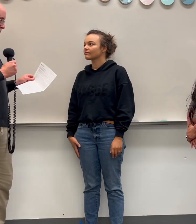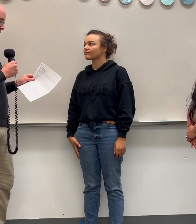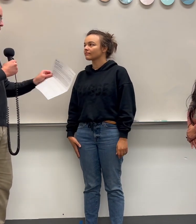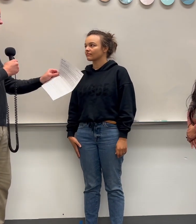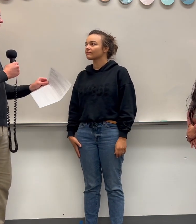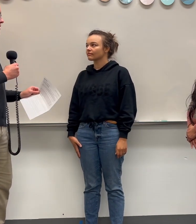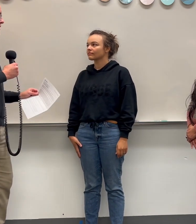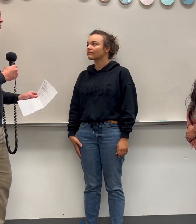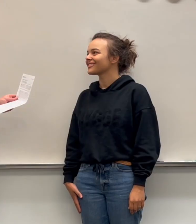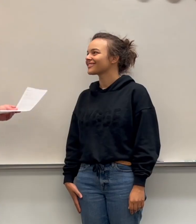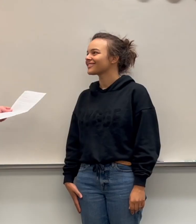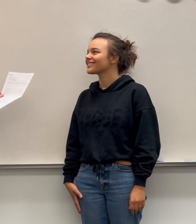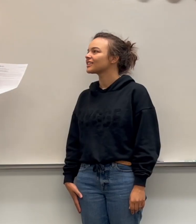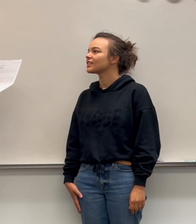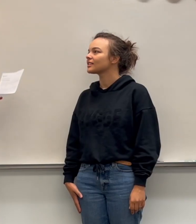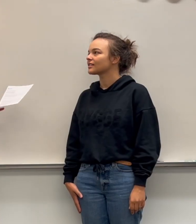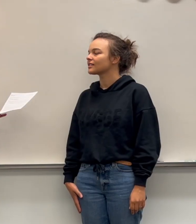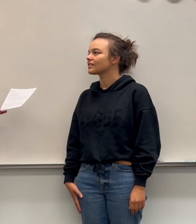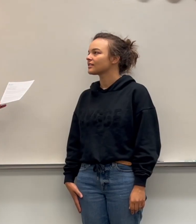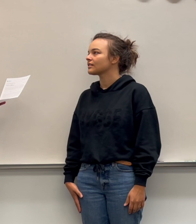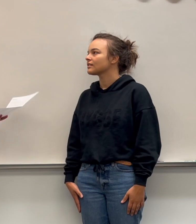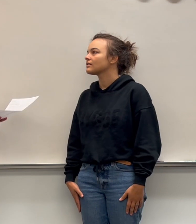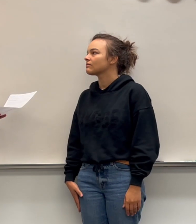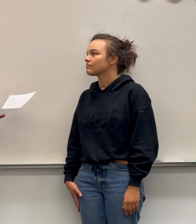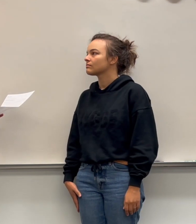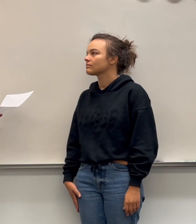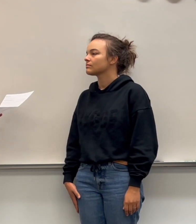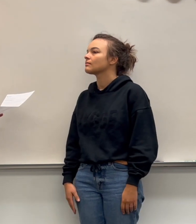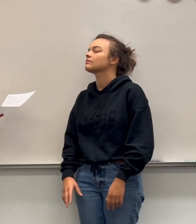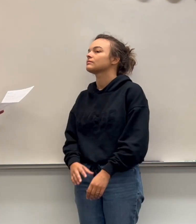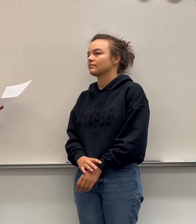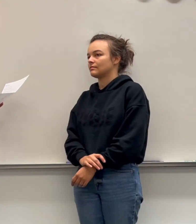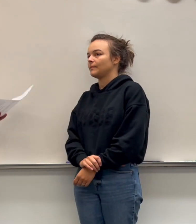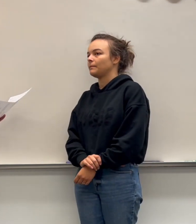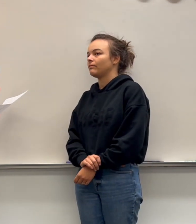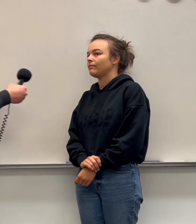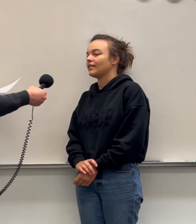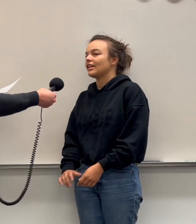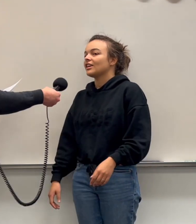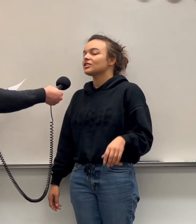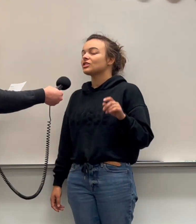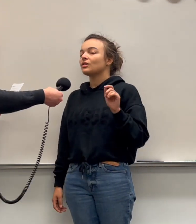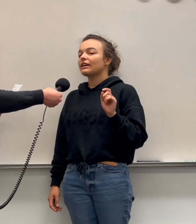gonna just go right across here so rainy when did you first learn American Sign Language and why so